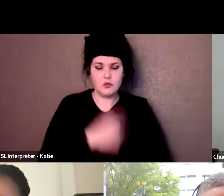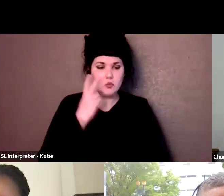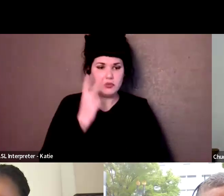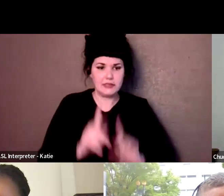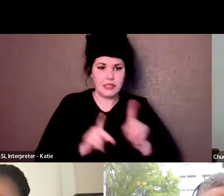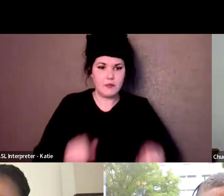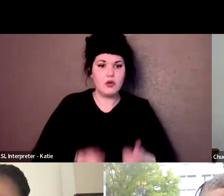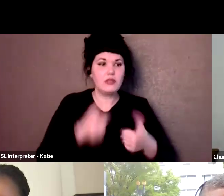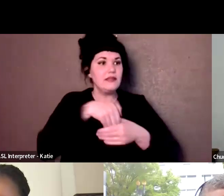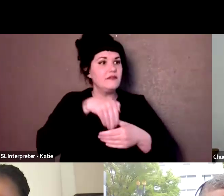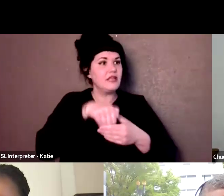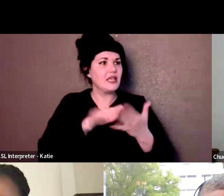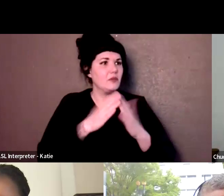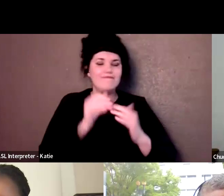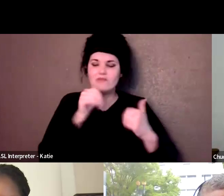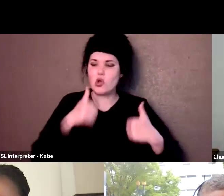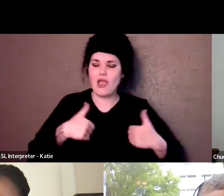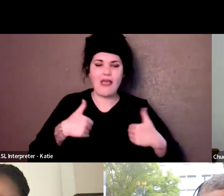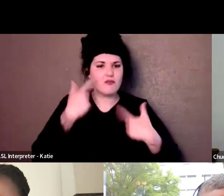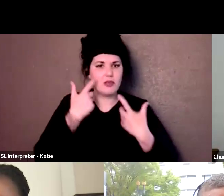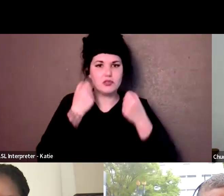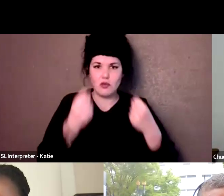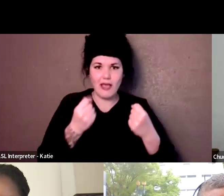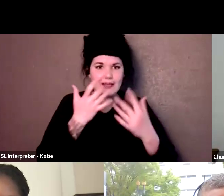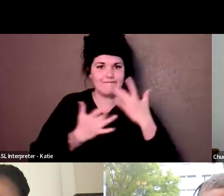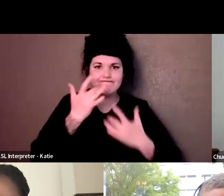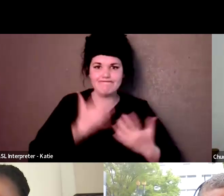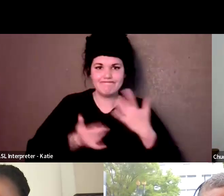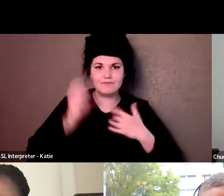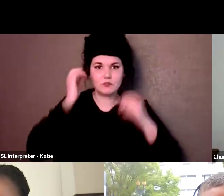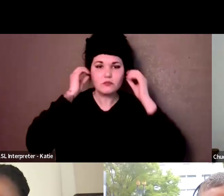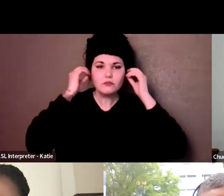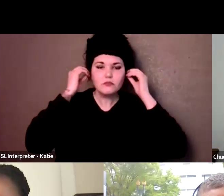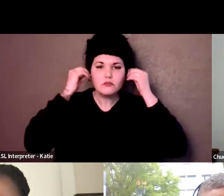there but the more carceral ones are there in abundance that folks in order to get help are